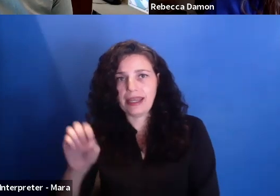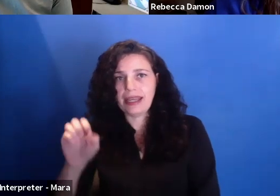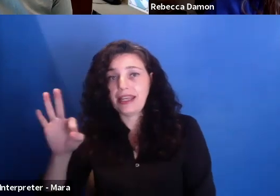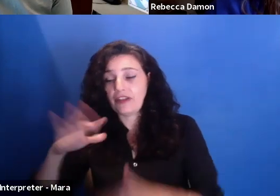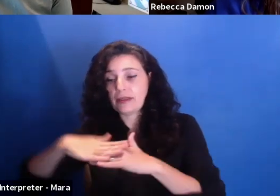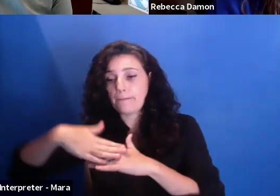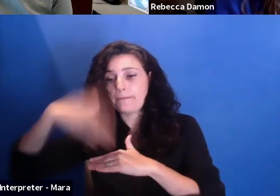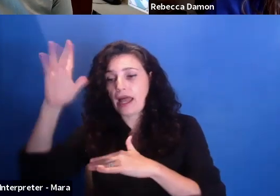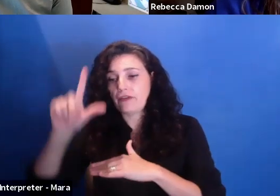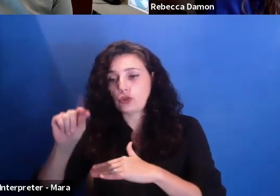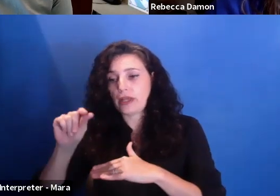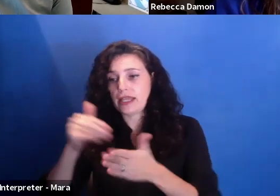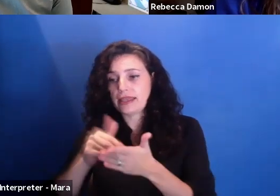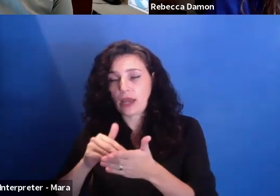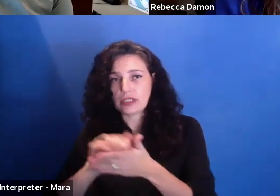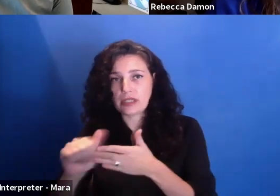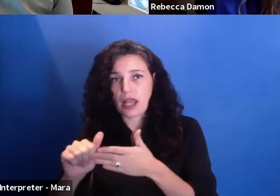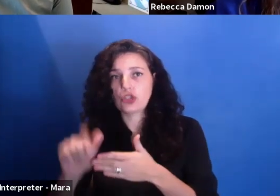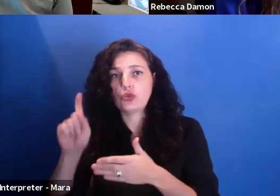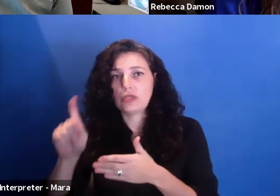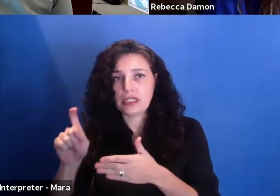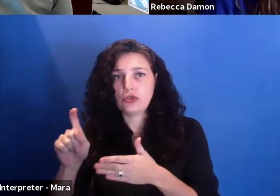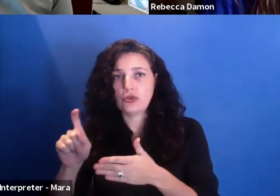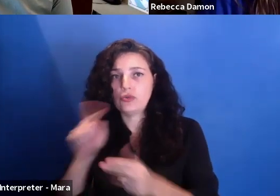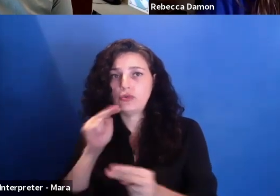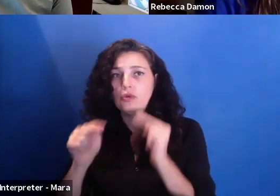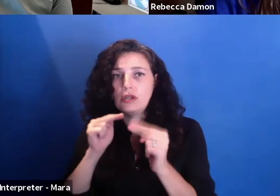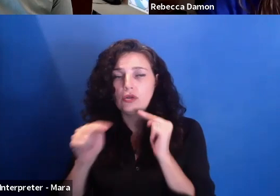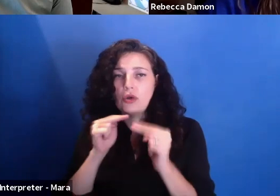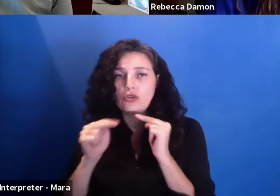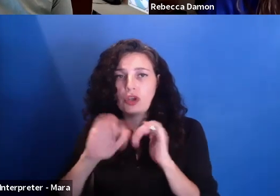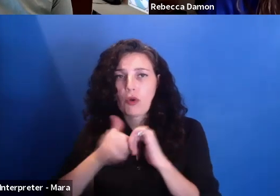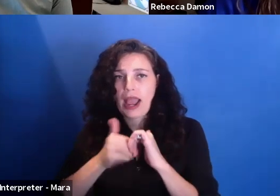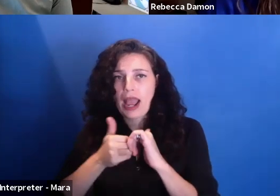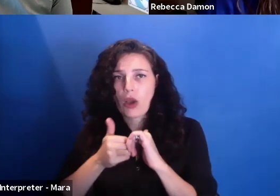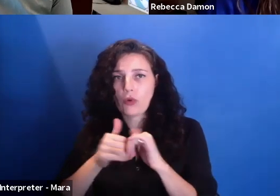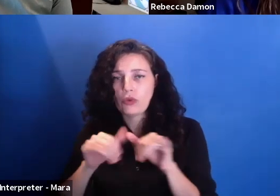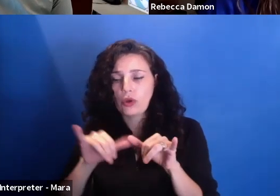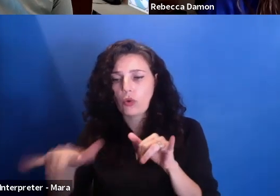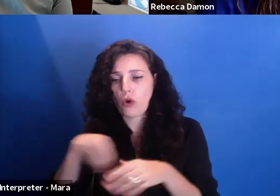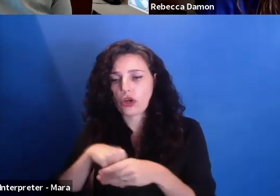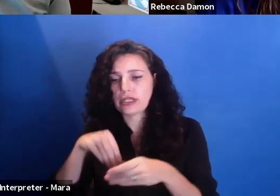then you will need to individually bargain for how your quarantine pay is addressed. As far as Schedule F performers